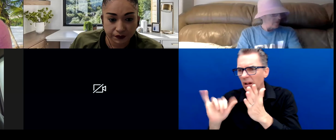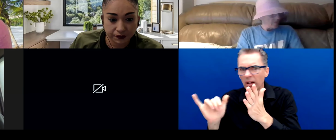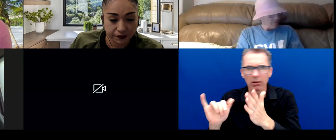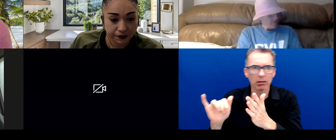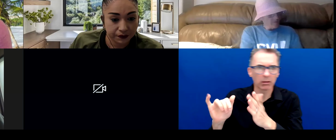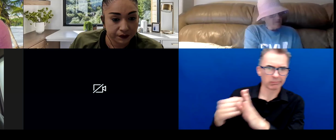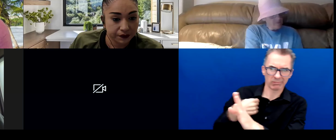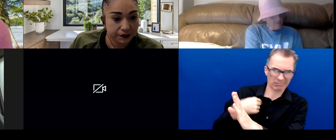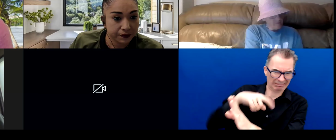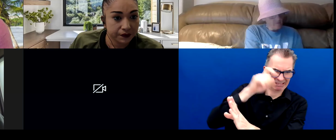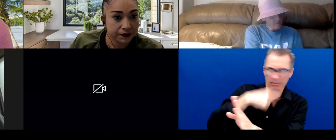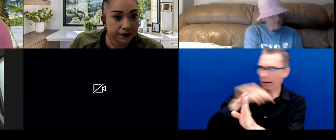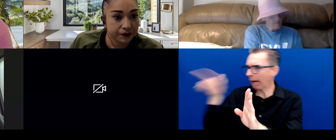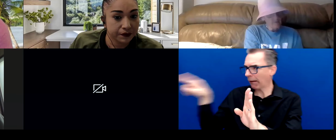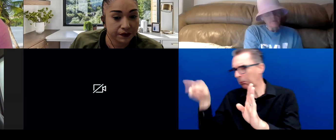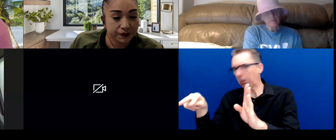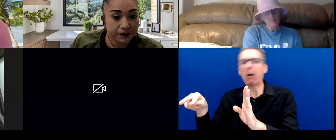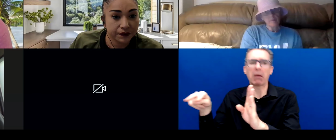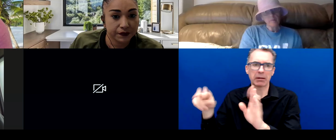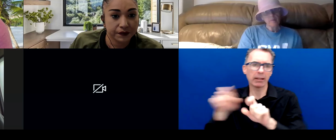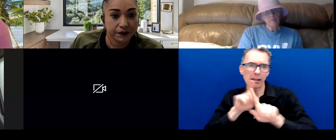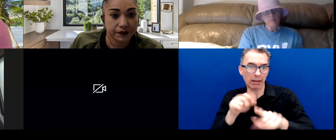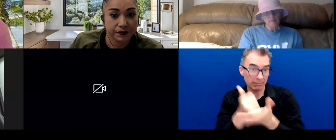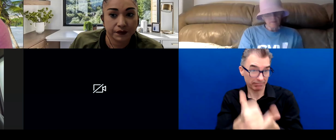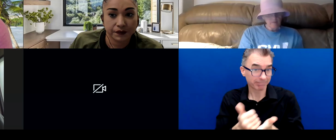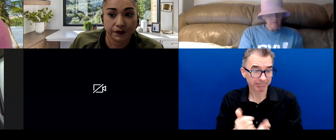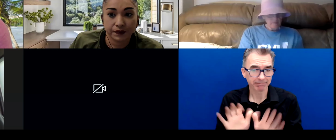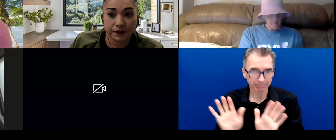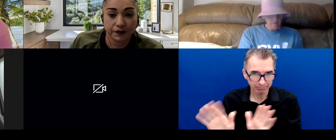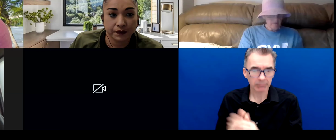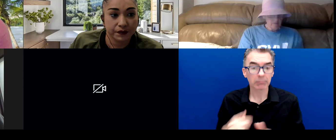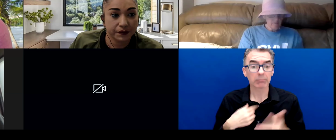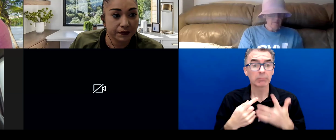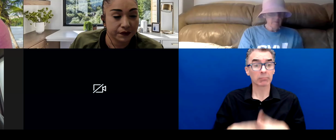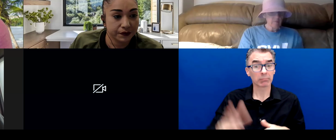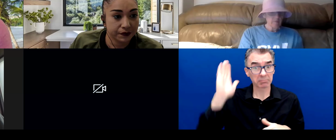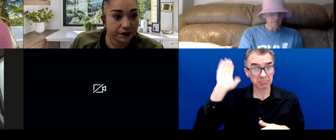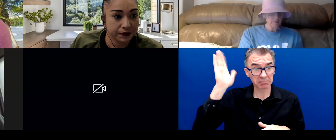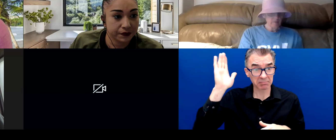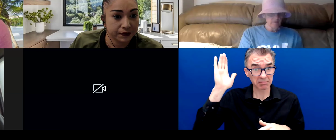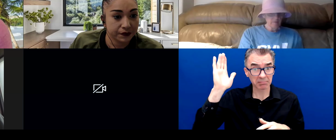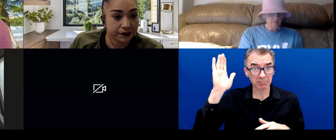Okay, before we get going, I know we're at various levels of comfort